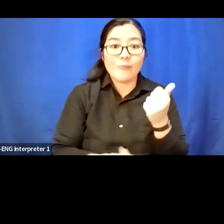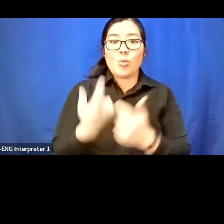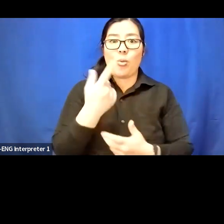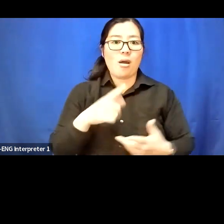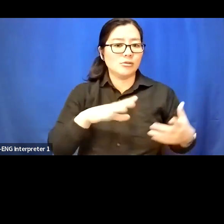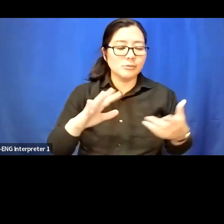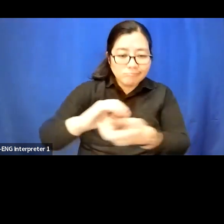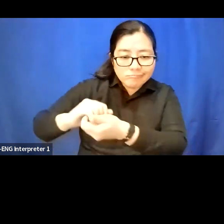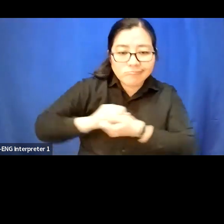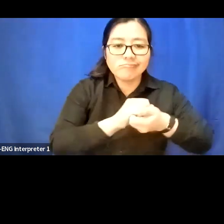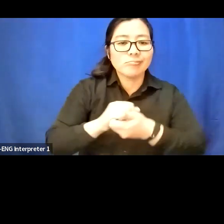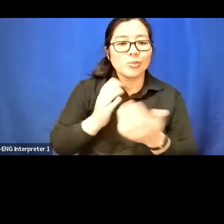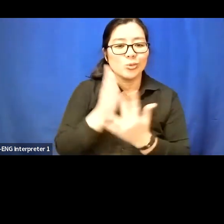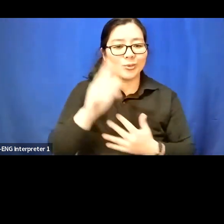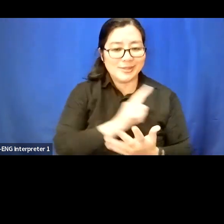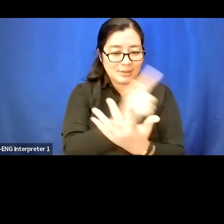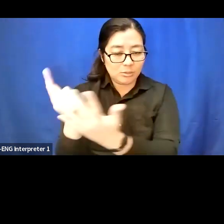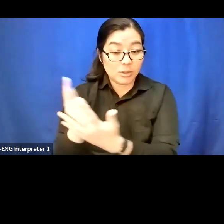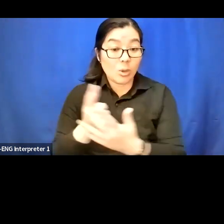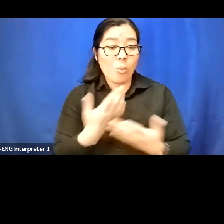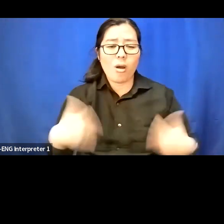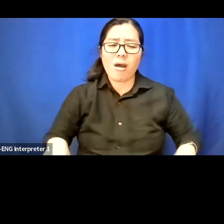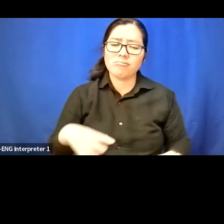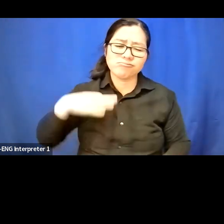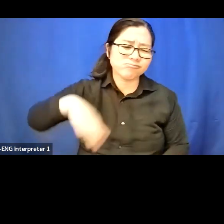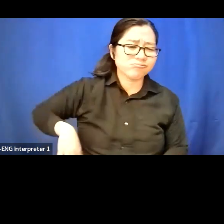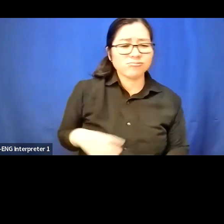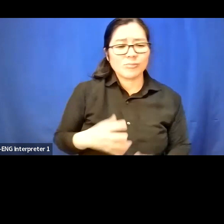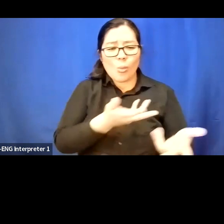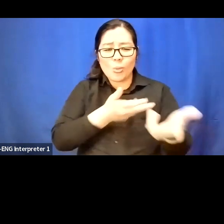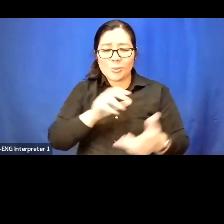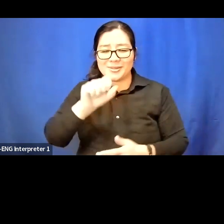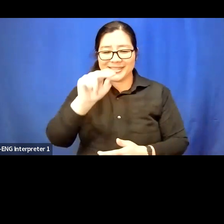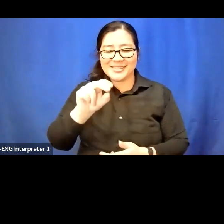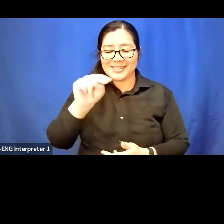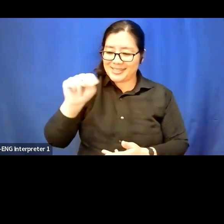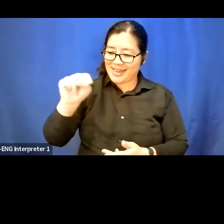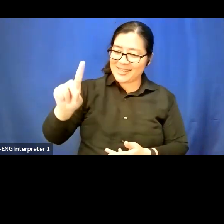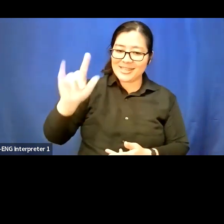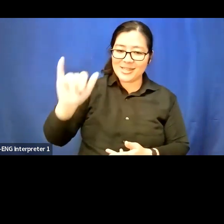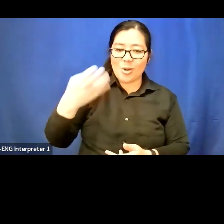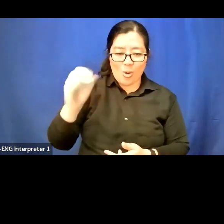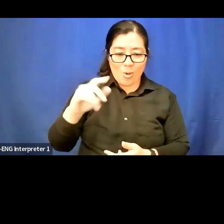and one of the biggest highlights has been getting to work with Sandy Ho. So I will pass the torch to you, Sandy, and thank you so much for all